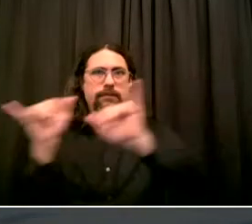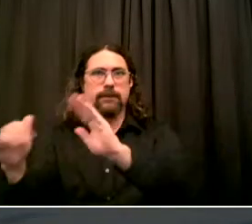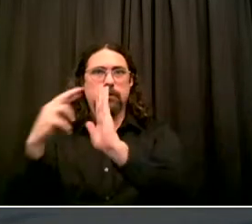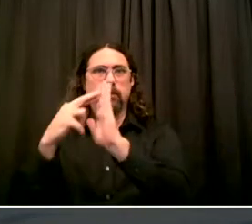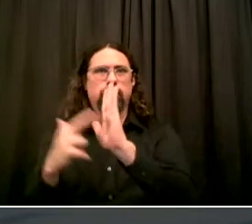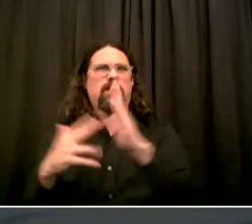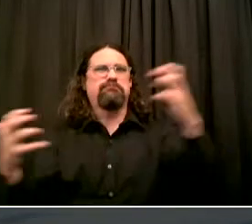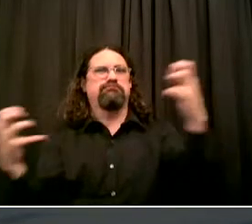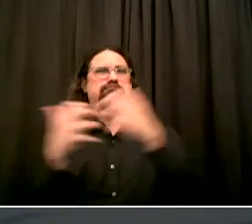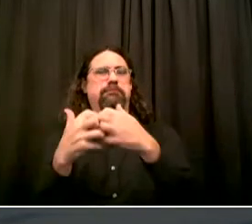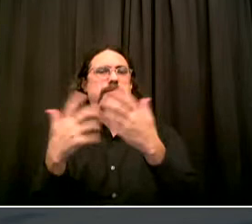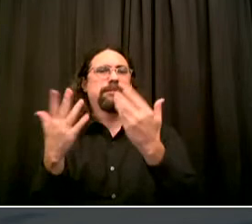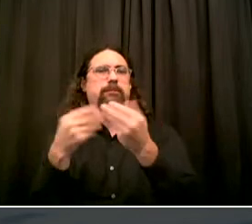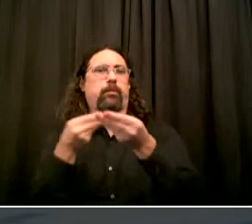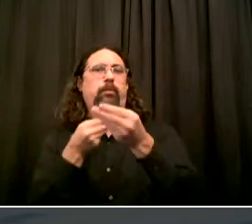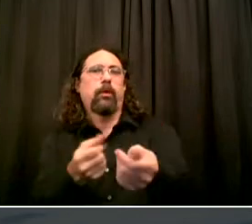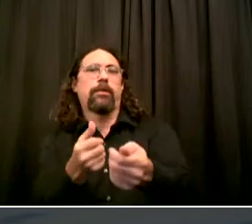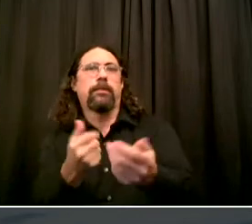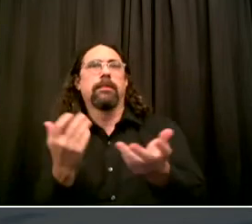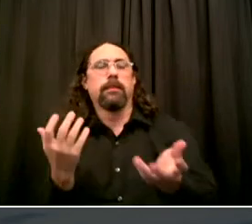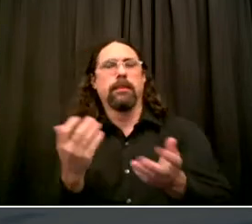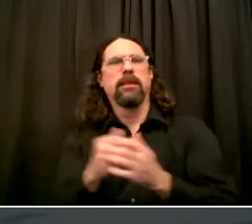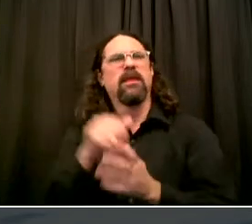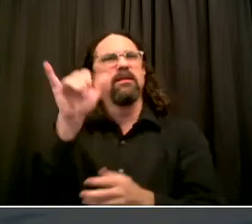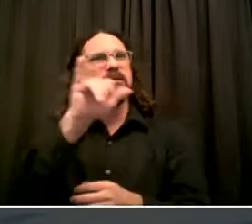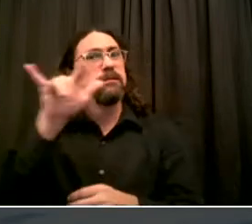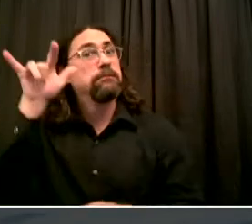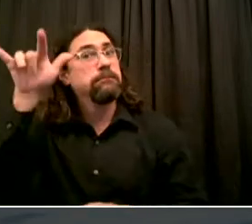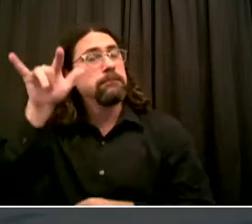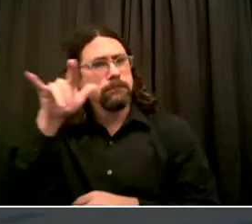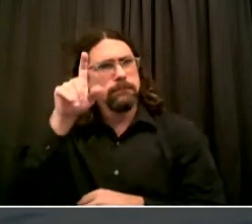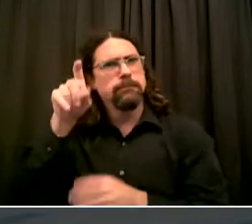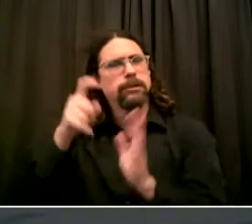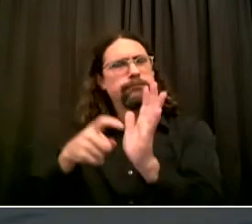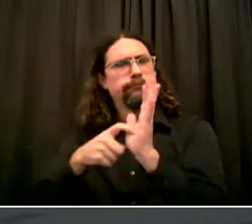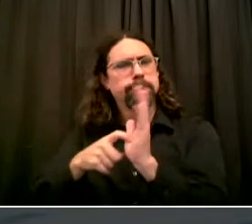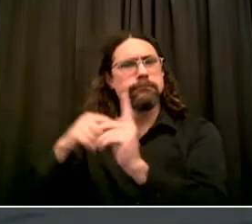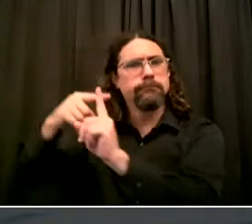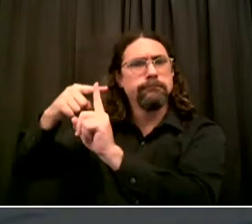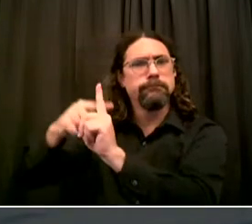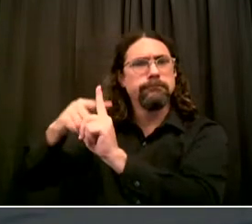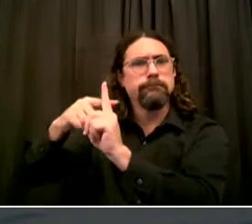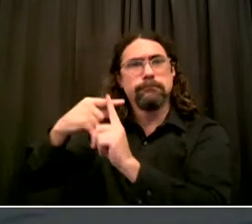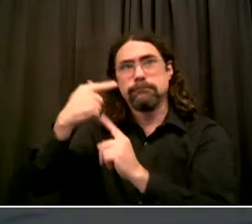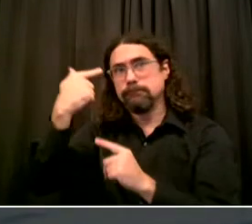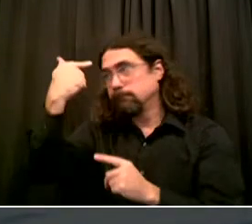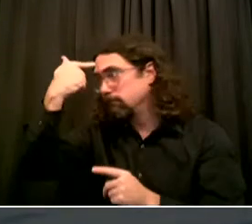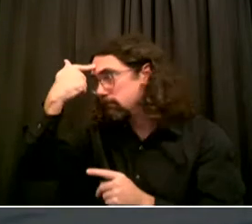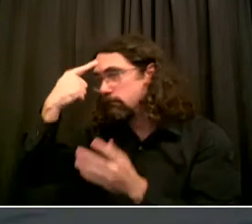OTHER AS TRAVELERS. IT IS SO SMART T TO REDUCE THE POTENTIAL TO SPREAD THE DISEASE FROM PLACE TO PLACE. I I REMINDNDOU Y,